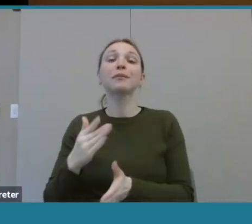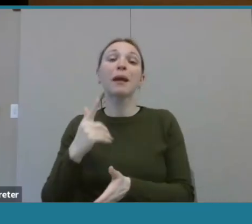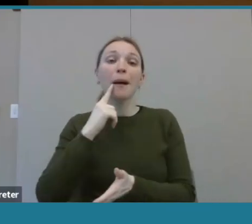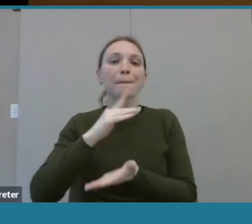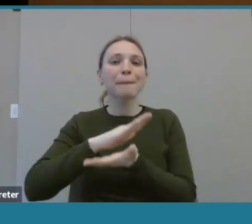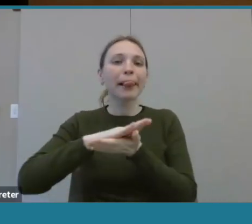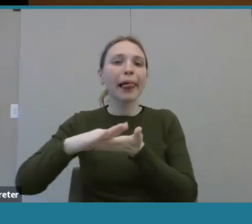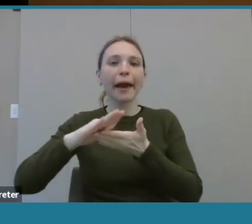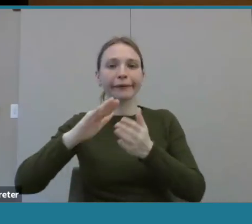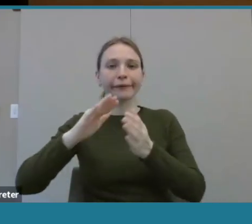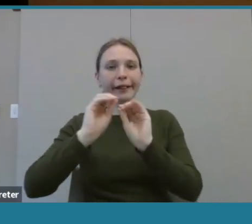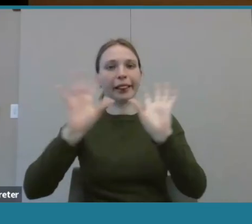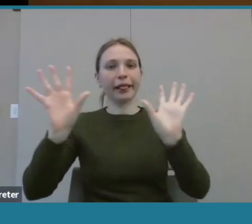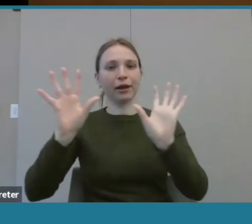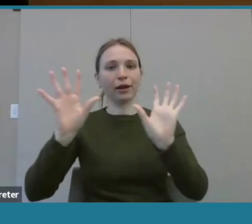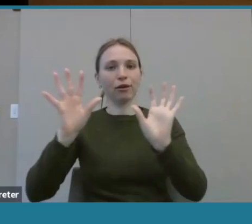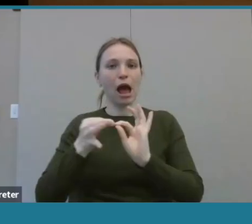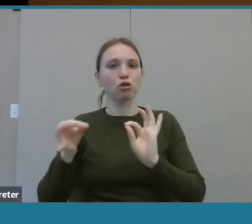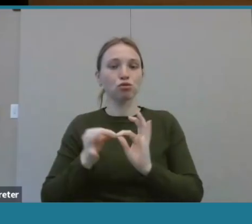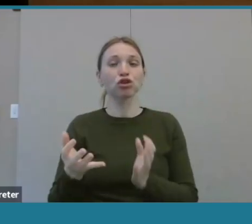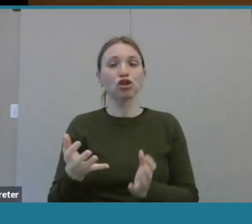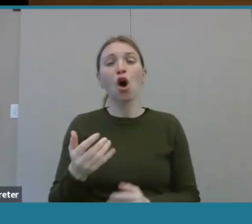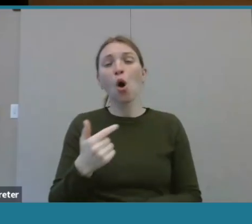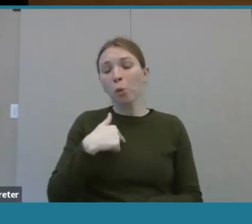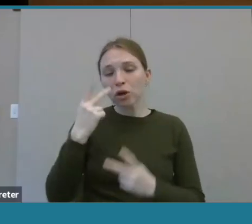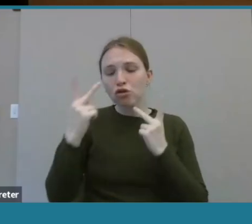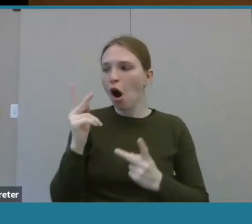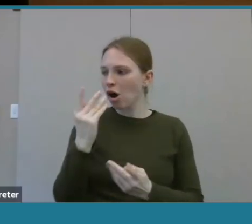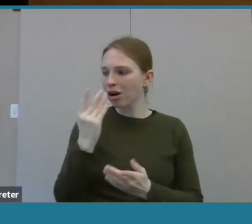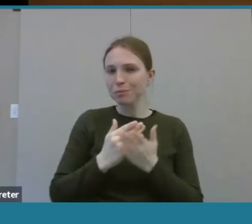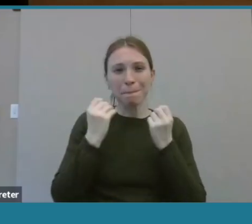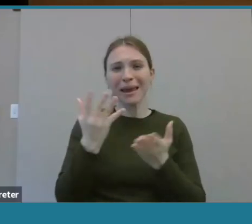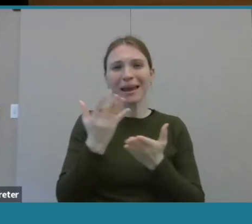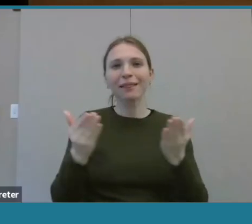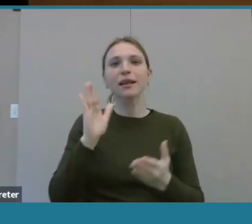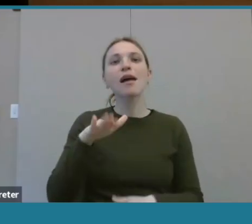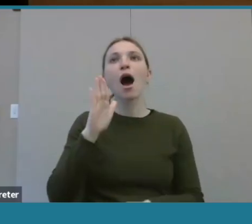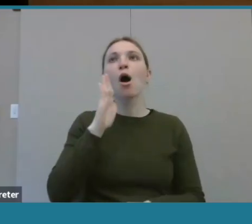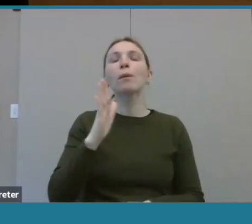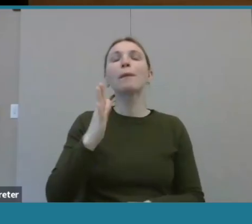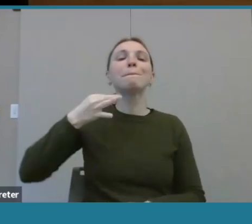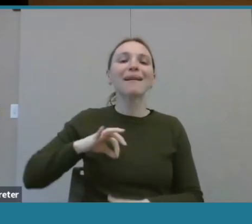So we saw a lot of those things that we knew were going to benefit and help everybody. I just, I love the visual of this.